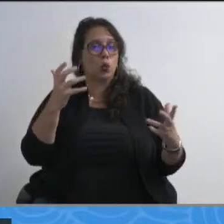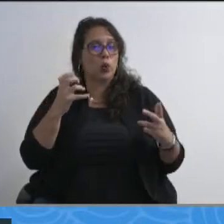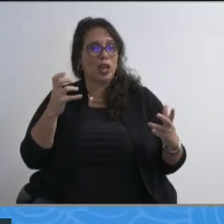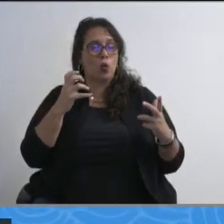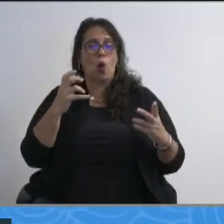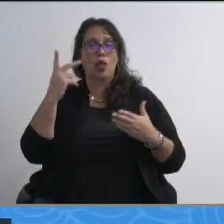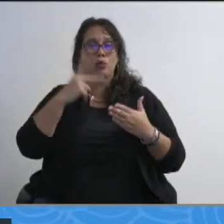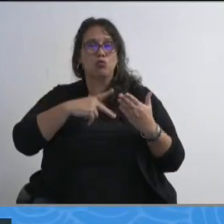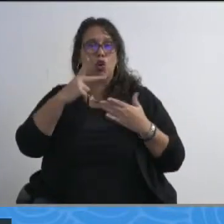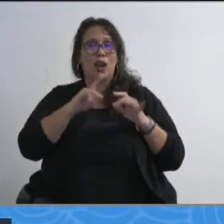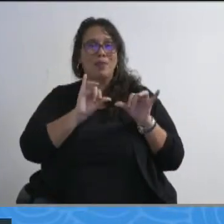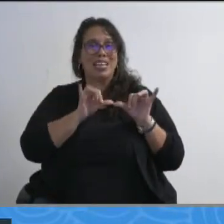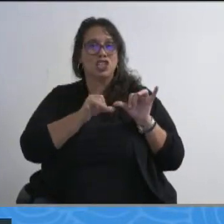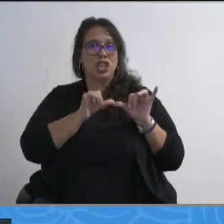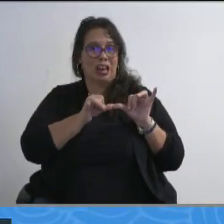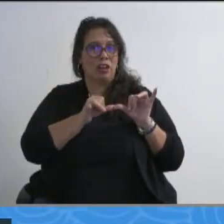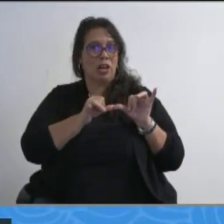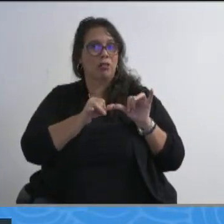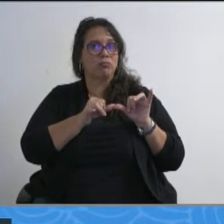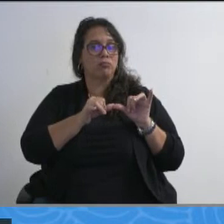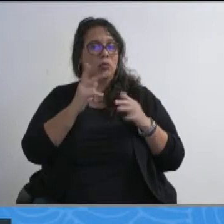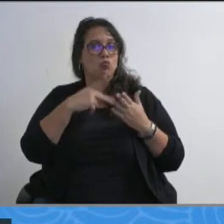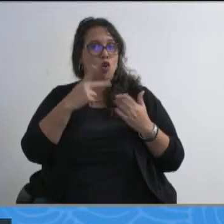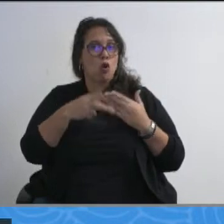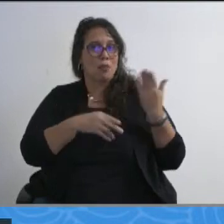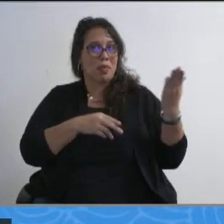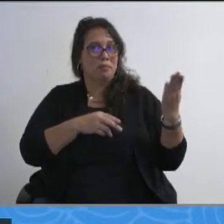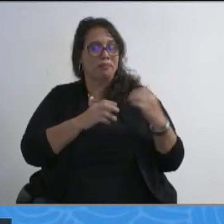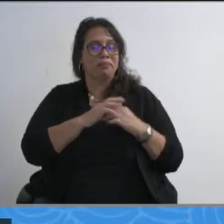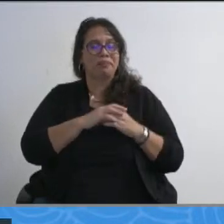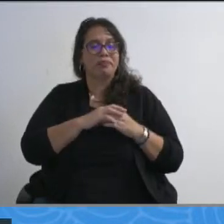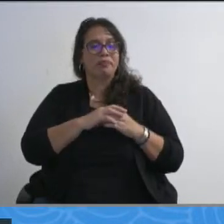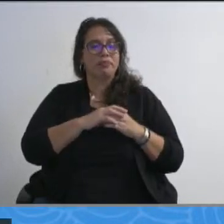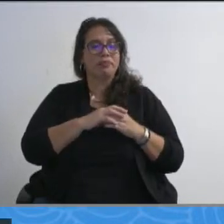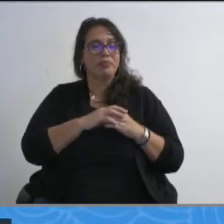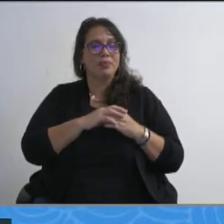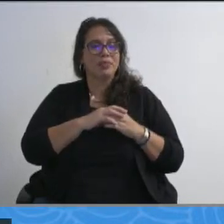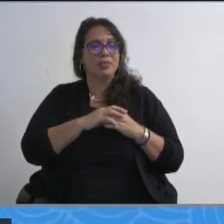and the engineering program on campus. I wasn't gonna say anything